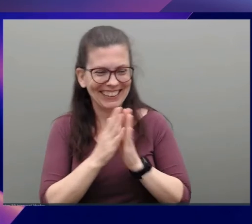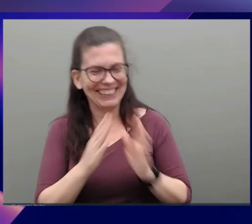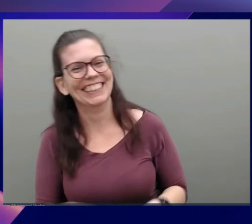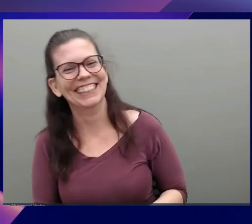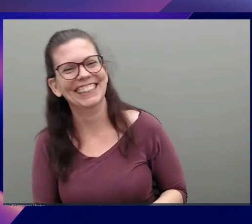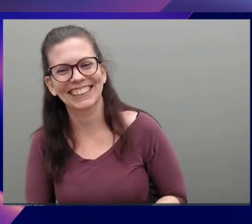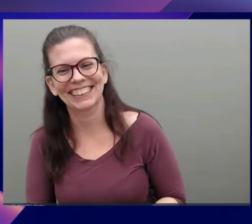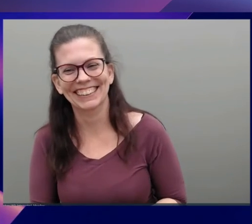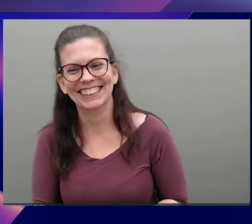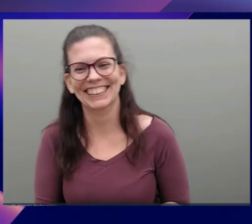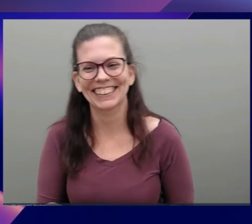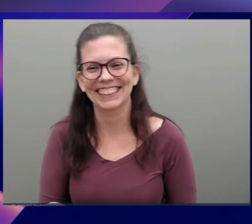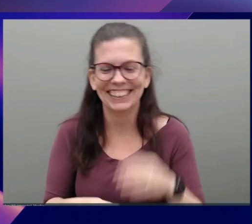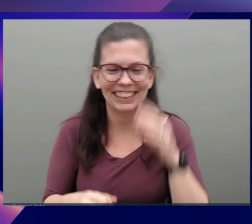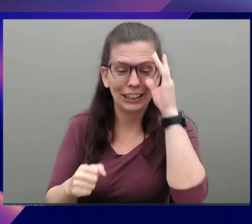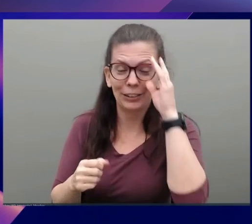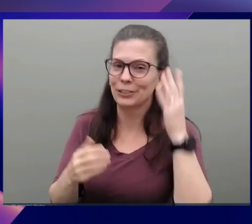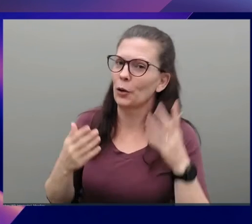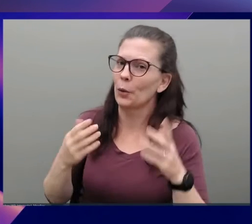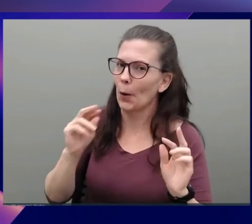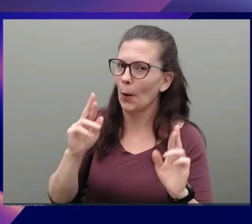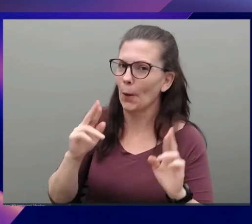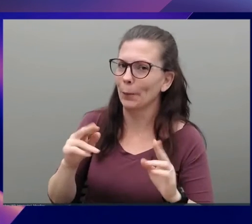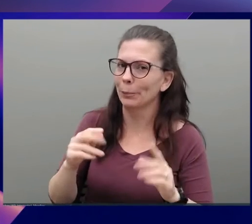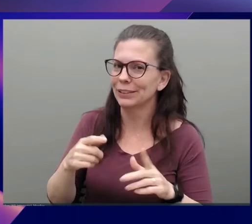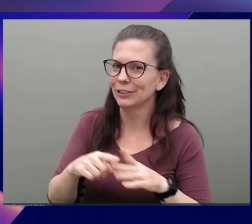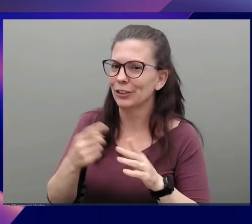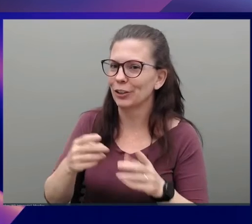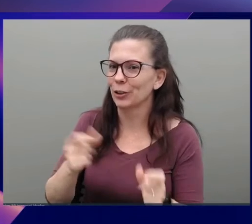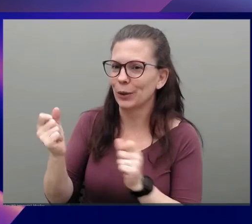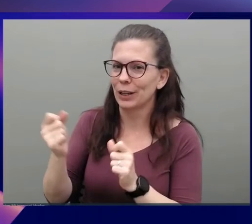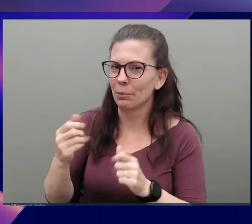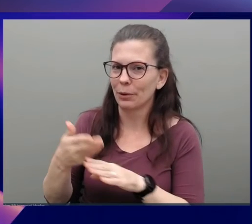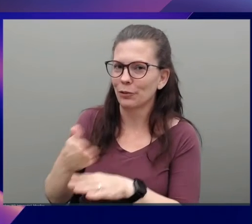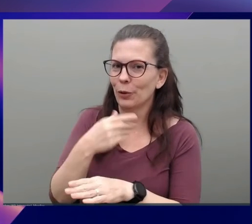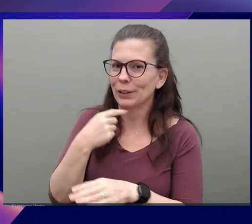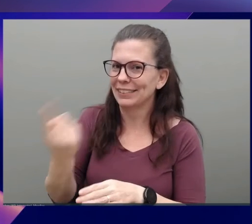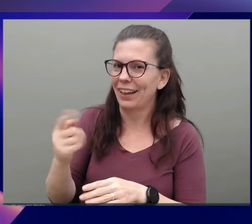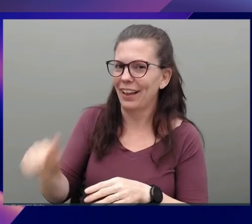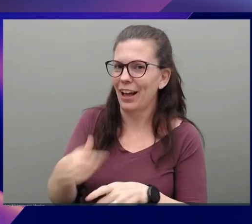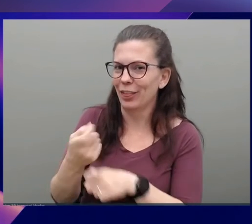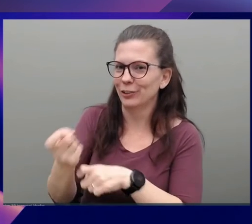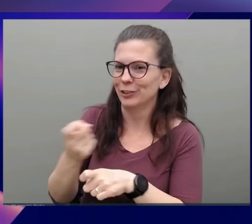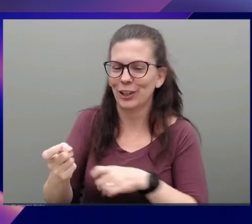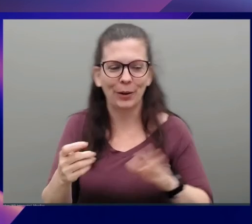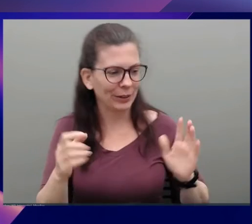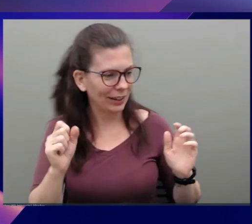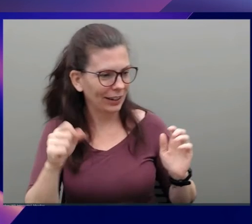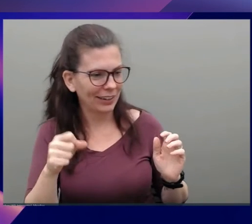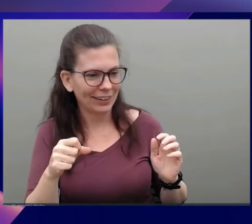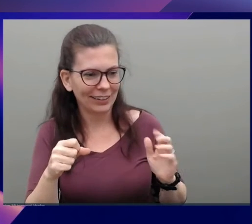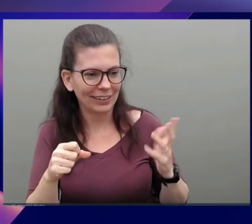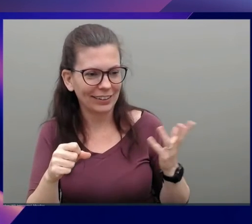Let's hope it starts off quickly before Steve decides to tell us another joke. - Yeah, before a crane, a cane comes and pulls me off stage, right?